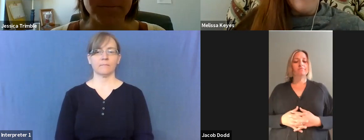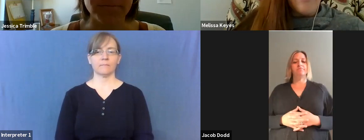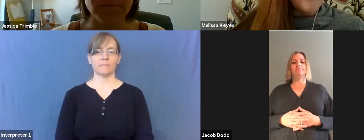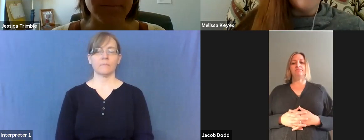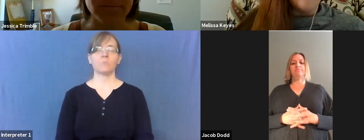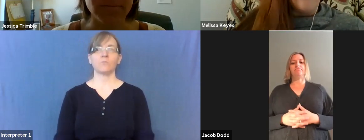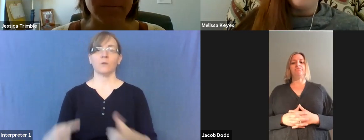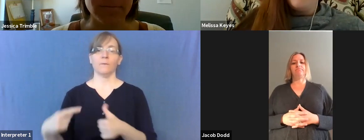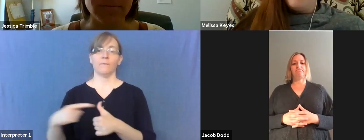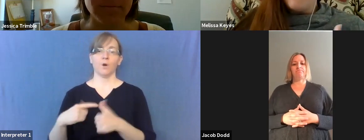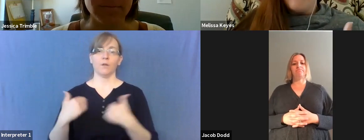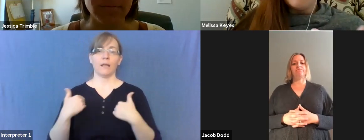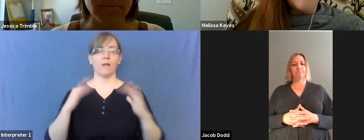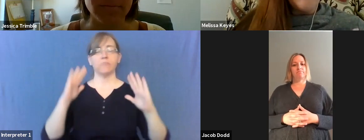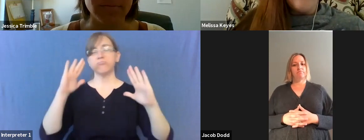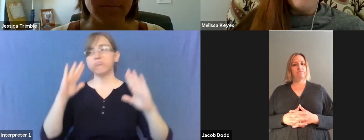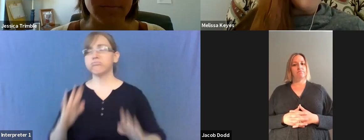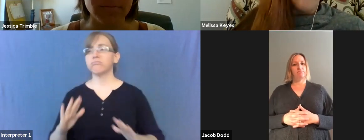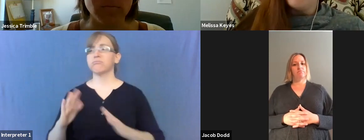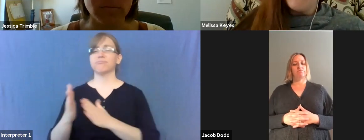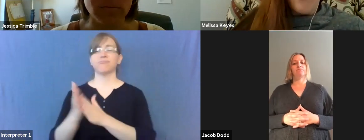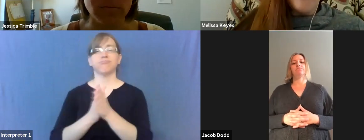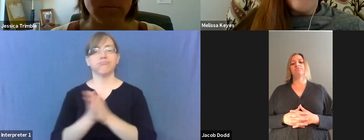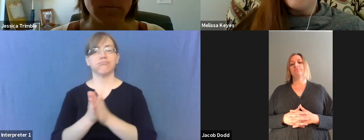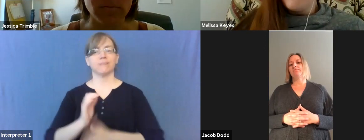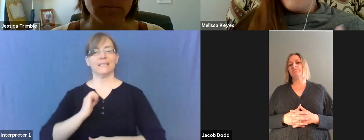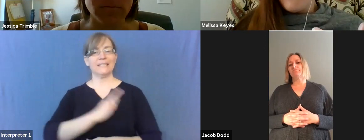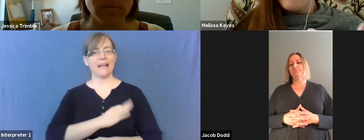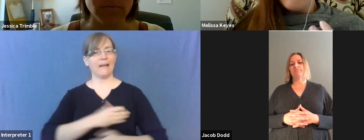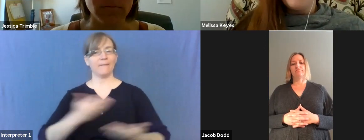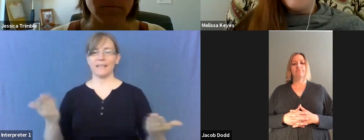passionate staff that is here and ready to answer your questions, and here and ready